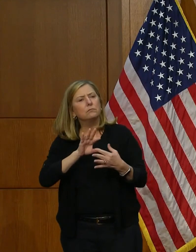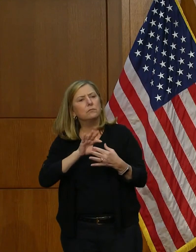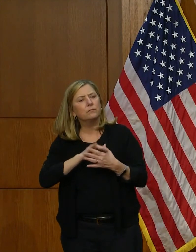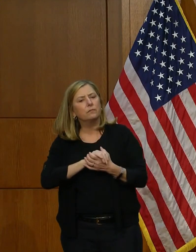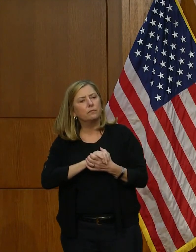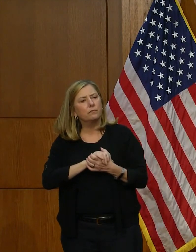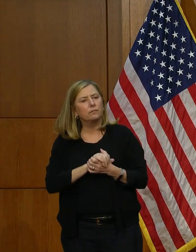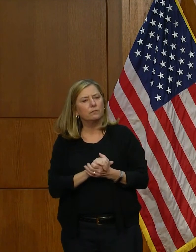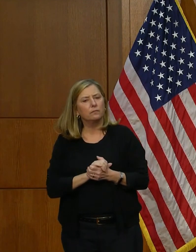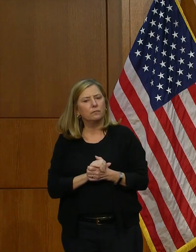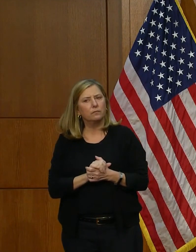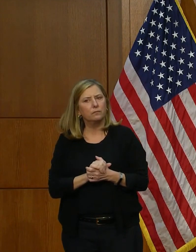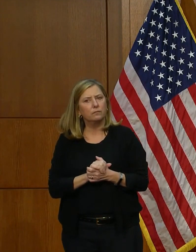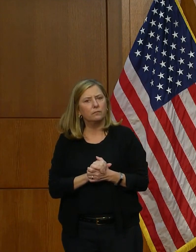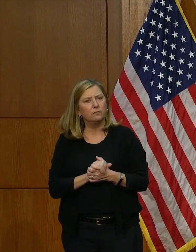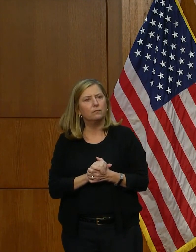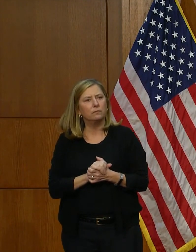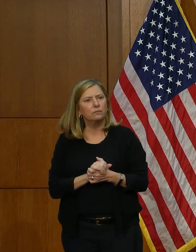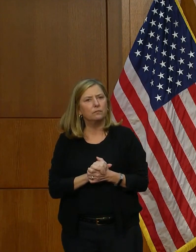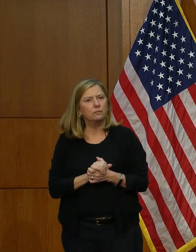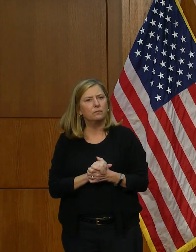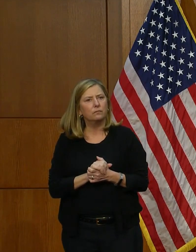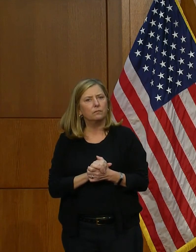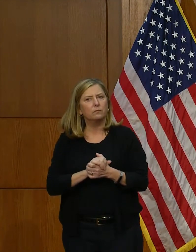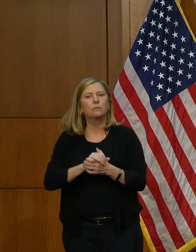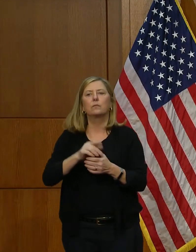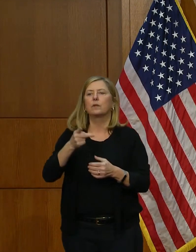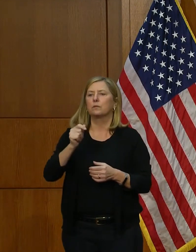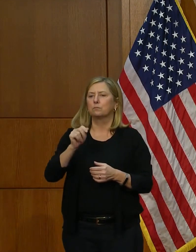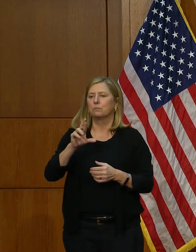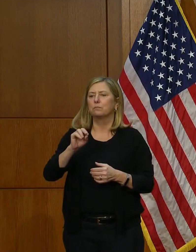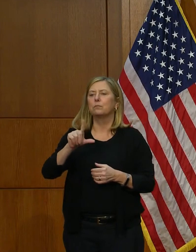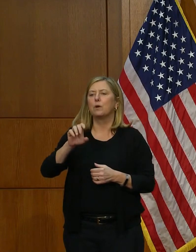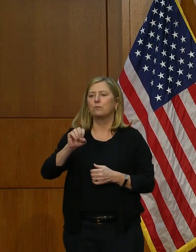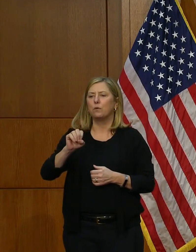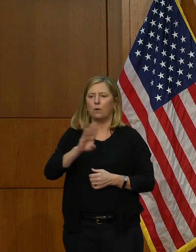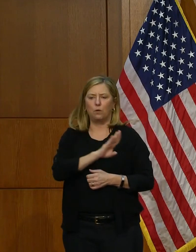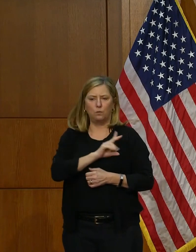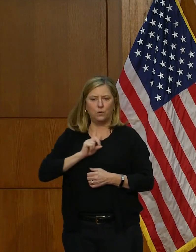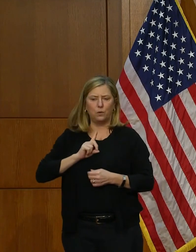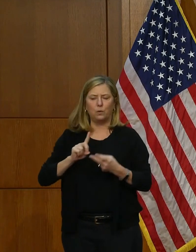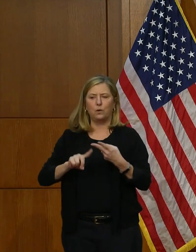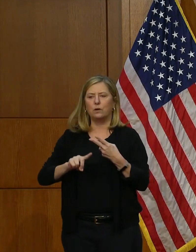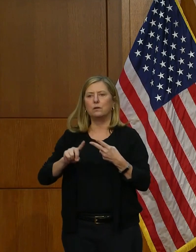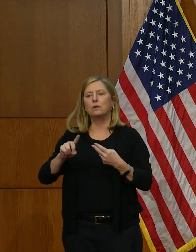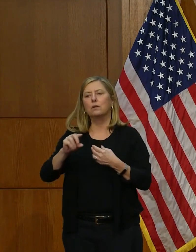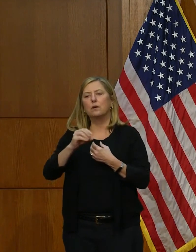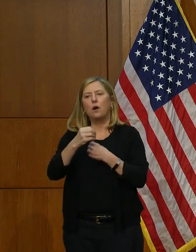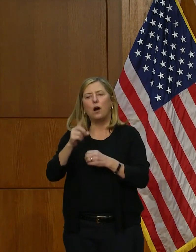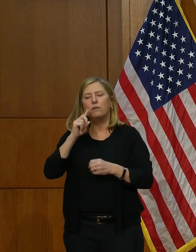THANKS FOR TAKING MY QUESTION. CAN YOU SPEAK TO THE LATEST INVOLVING THE CONTROVERSY WITH